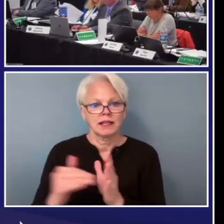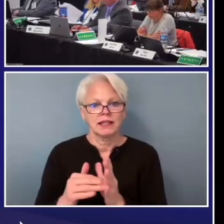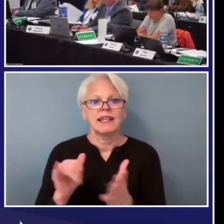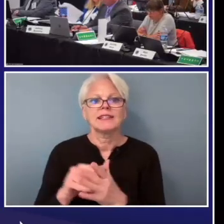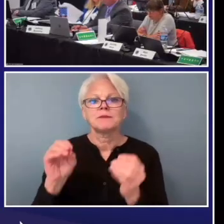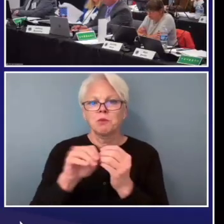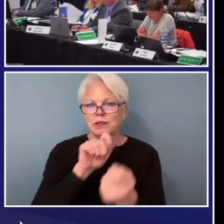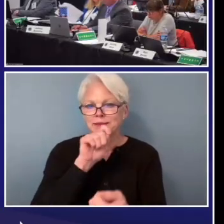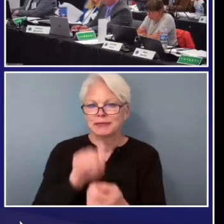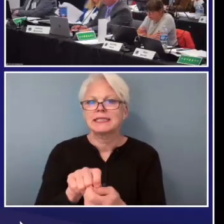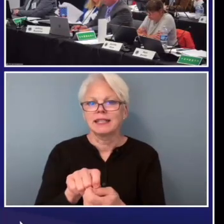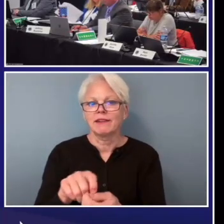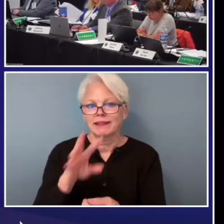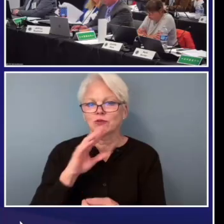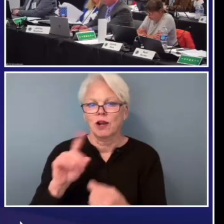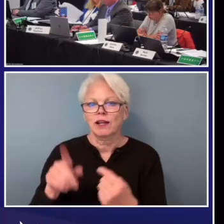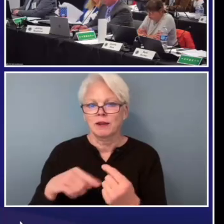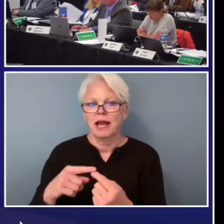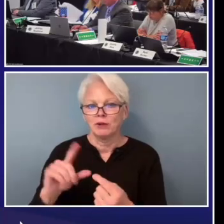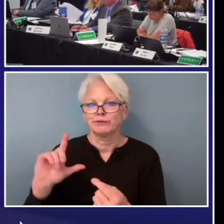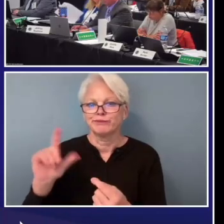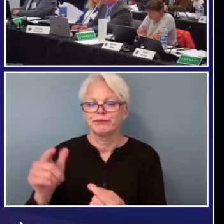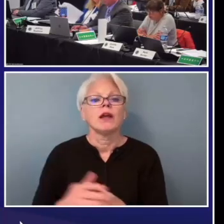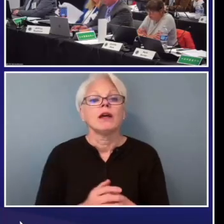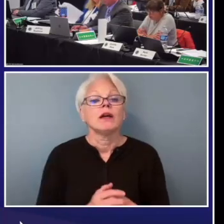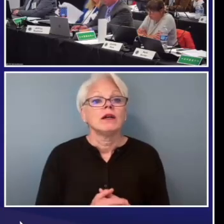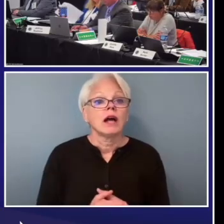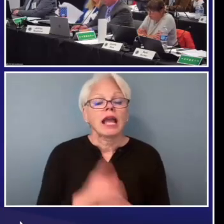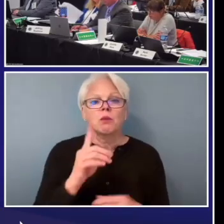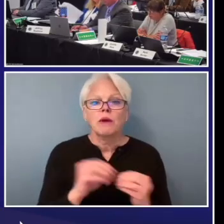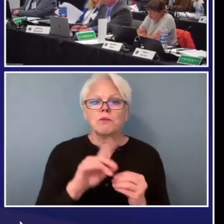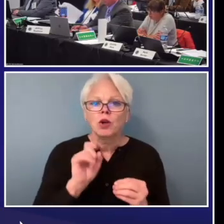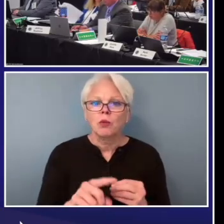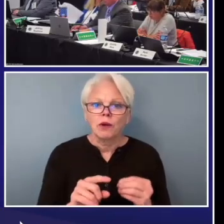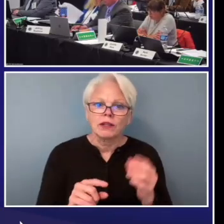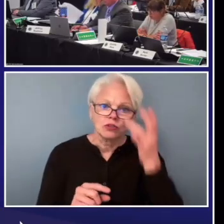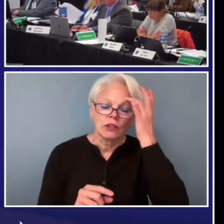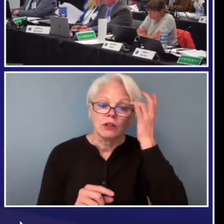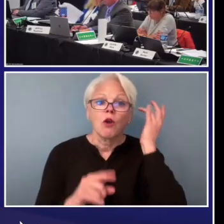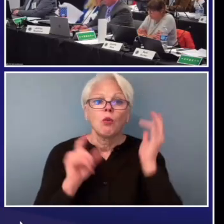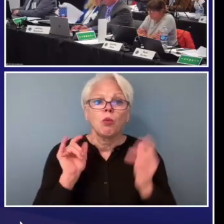I did have one question, quick question. What is the, um, purpose of C?